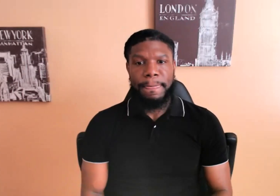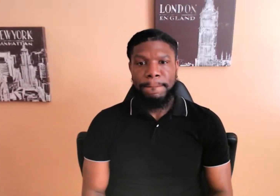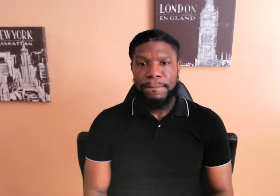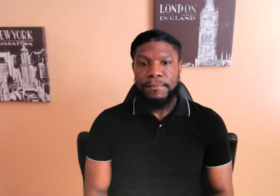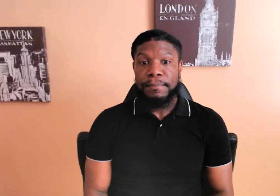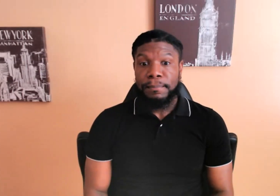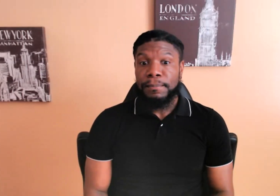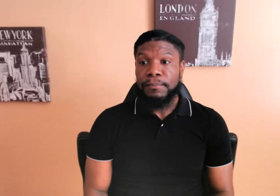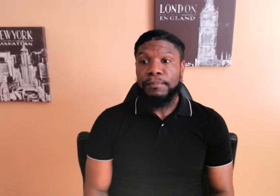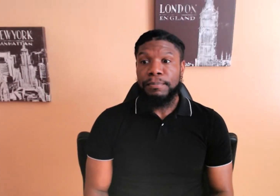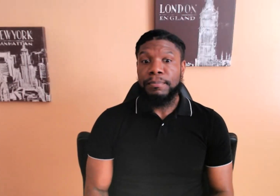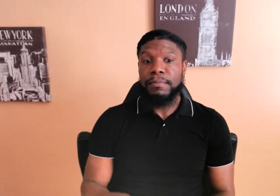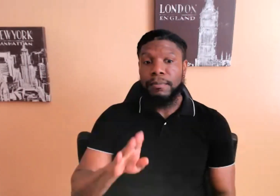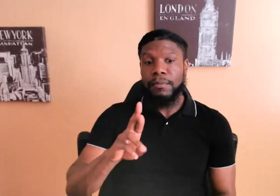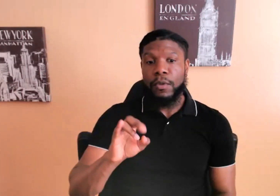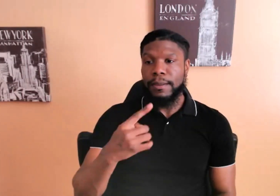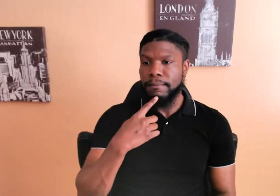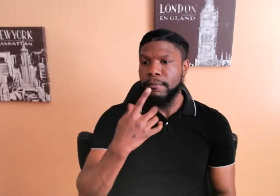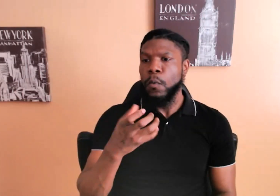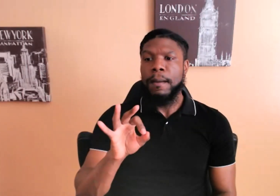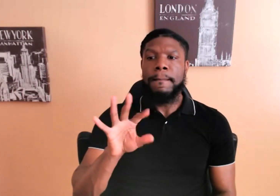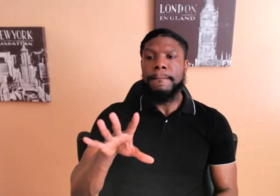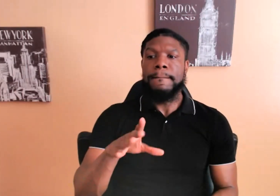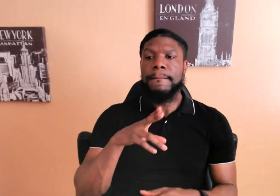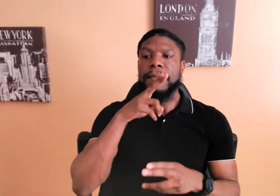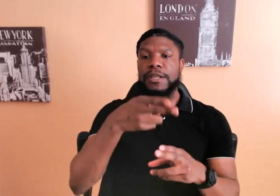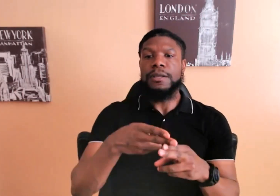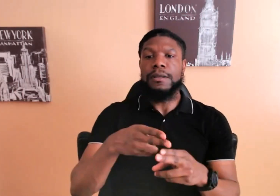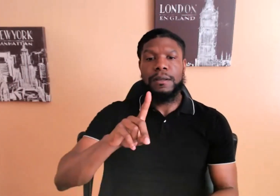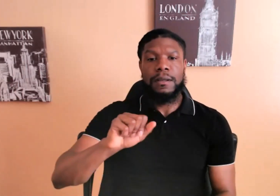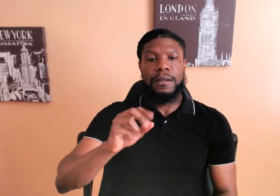And I just wanted to mention, so Dawn asked in the chat, if we can save the chat, because